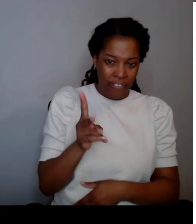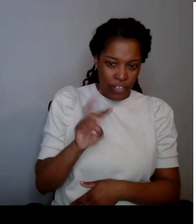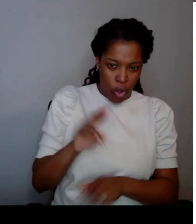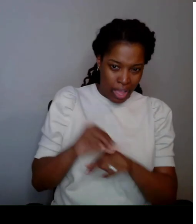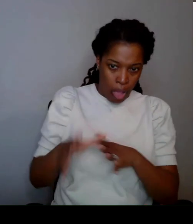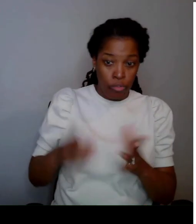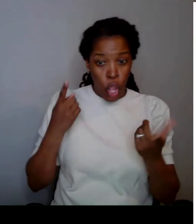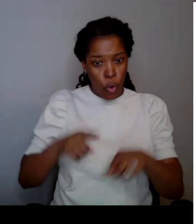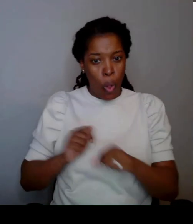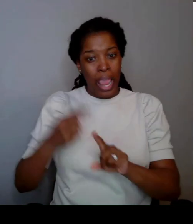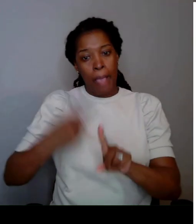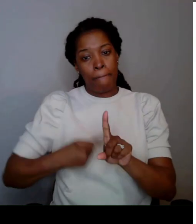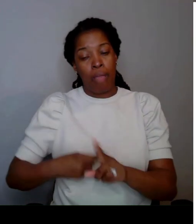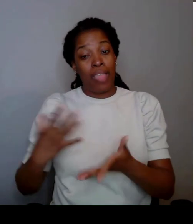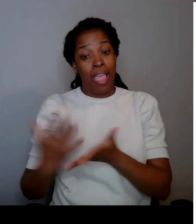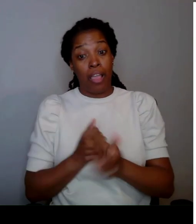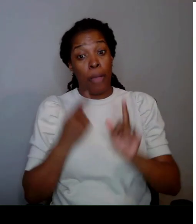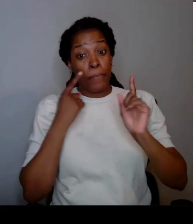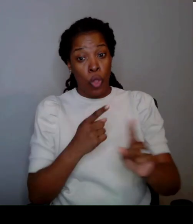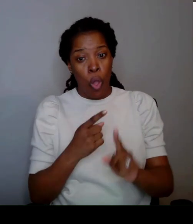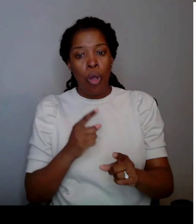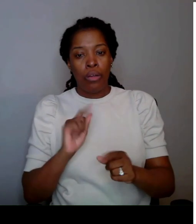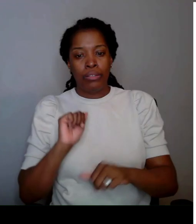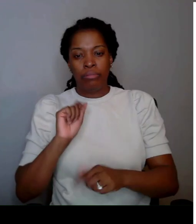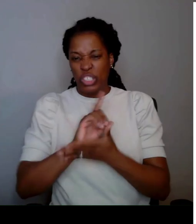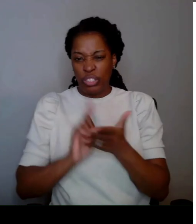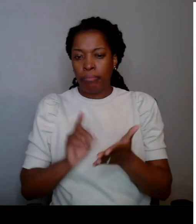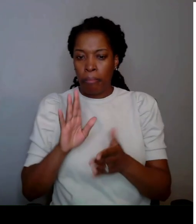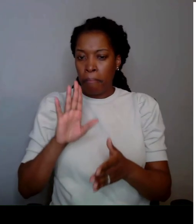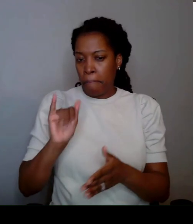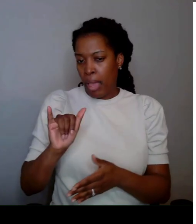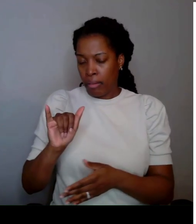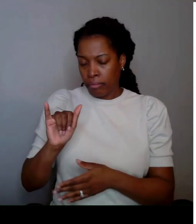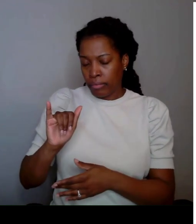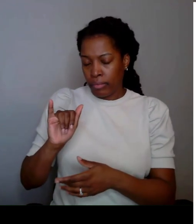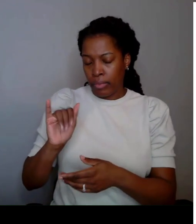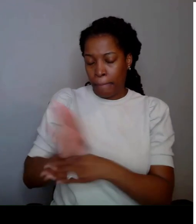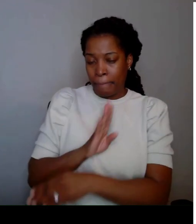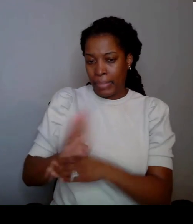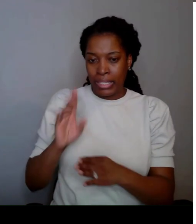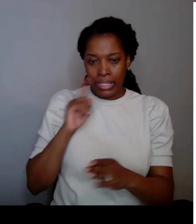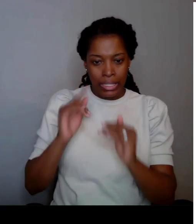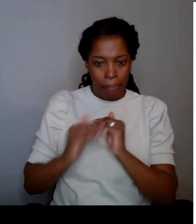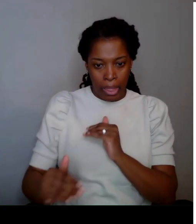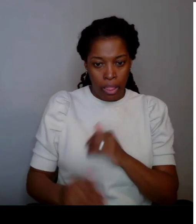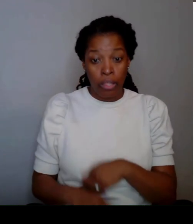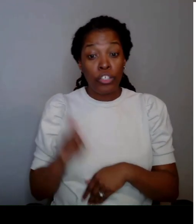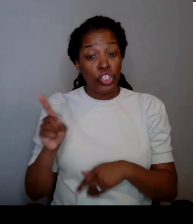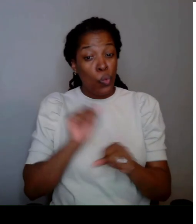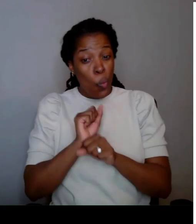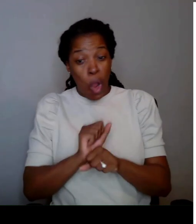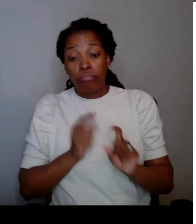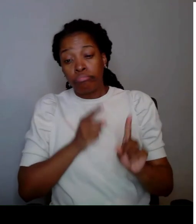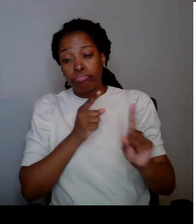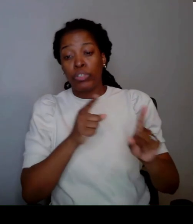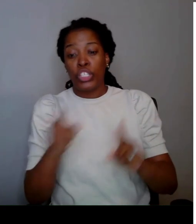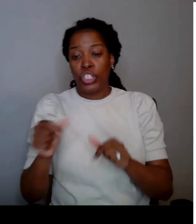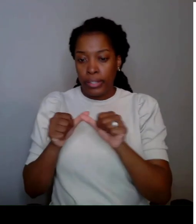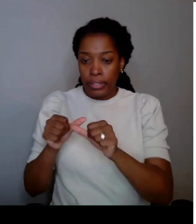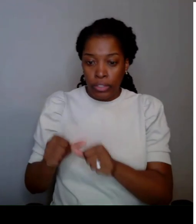insurance, including help with scheduling tools and mobile payment systems. After consistently meeting her income target for several months,